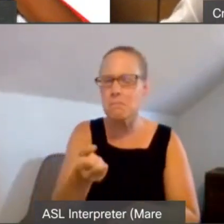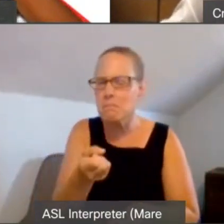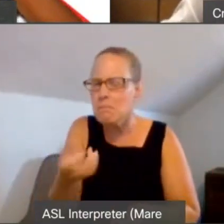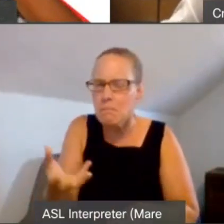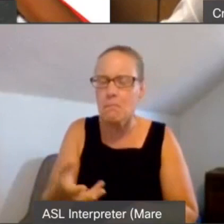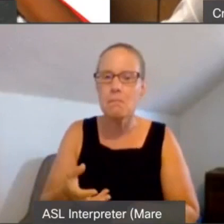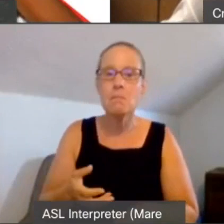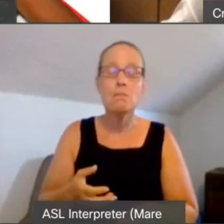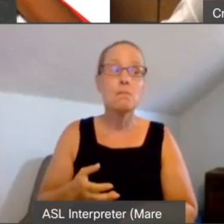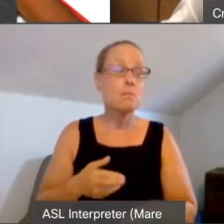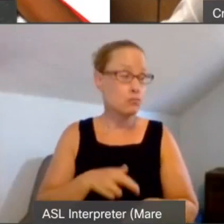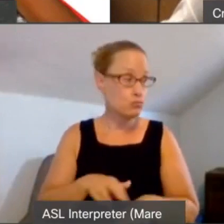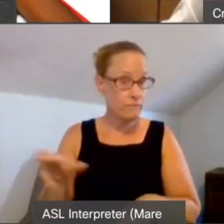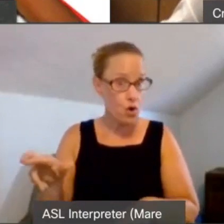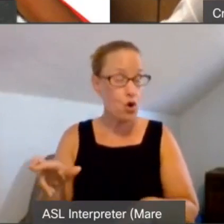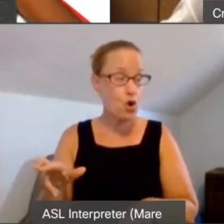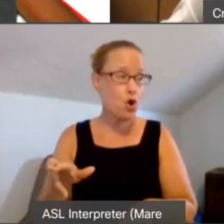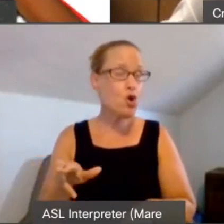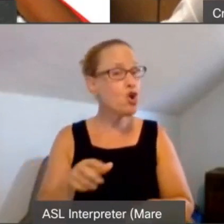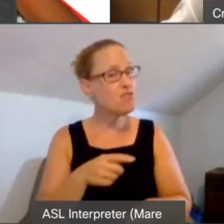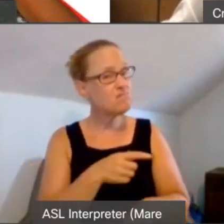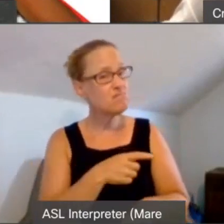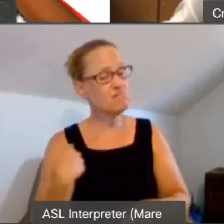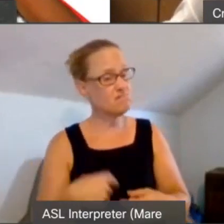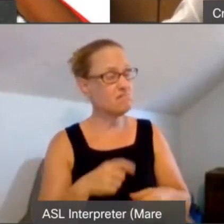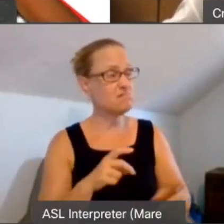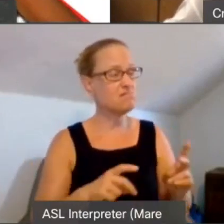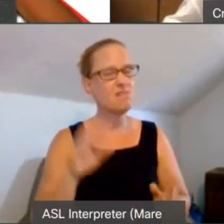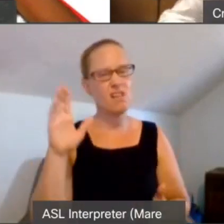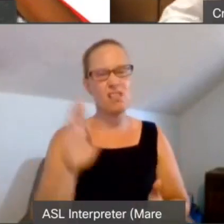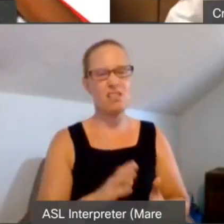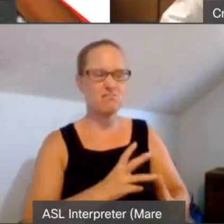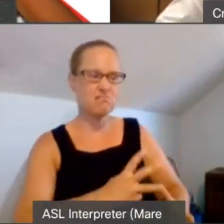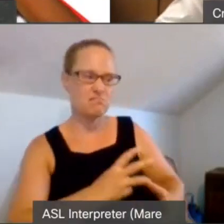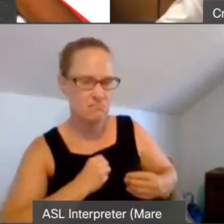likely to get into drug courts and among the ones getting in they're far less likely to graduate.